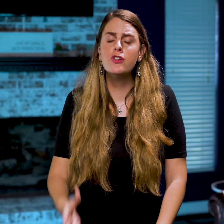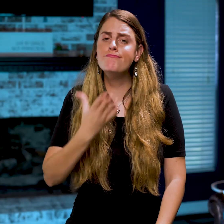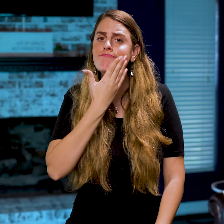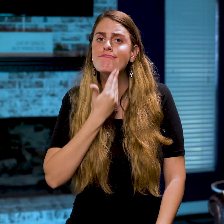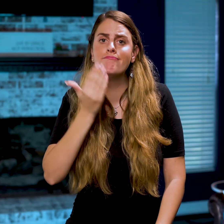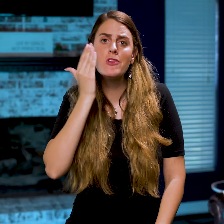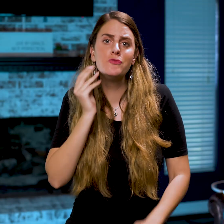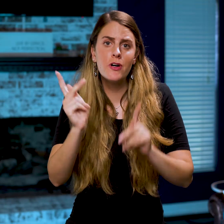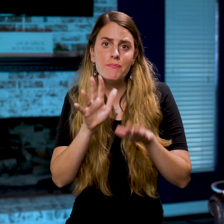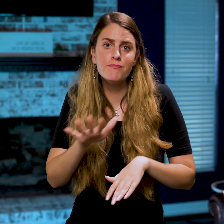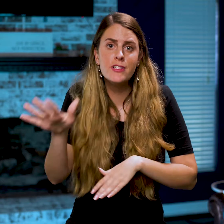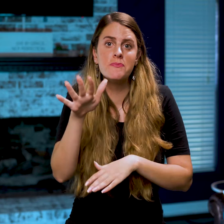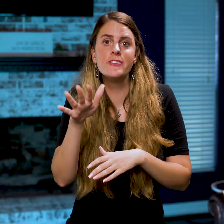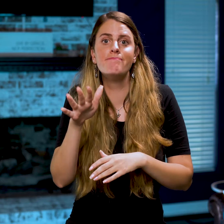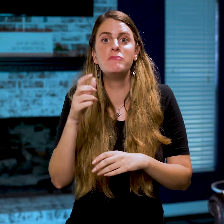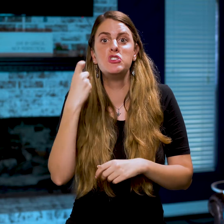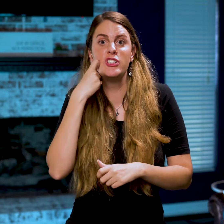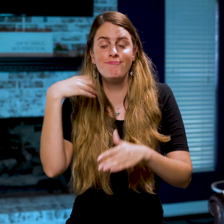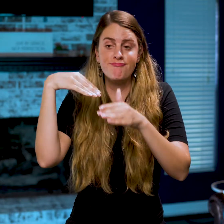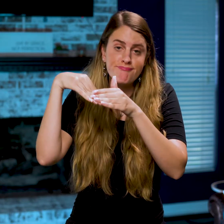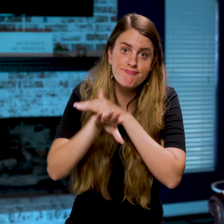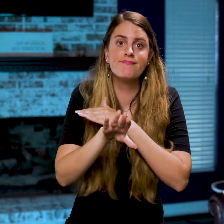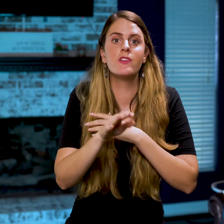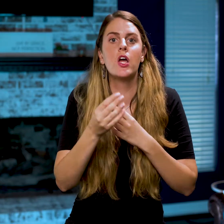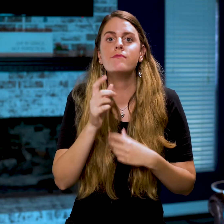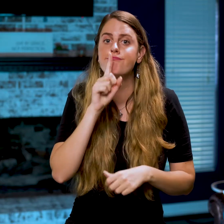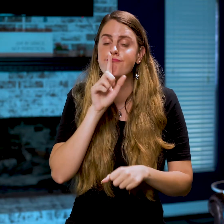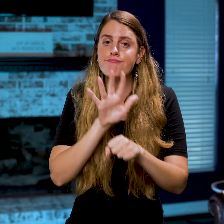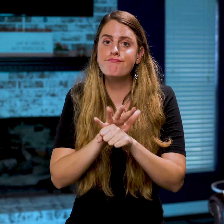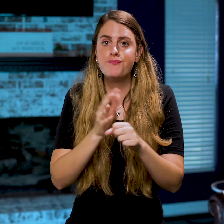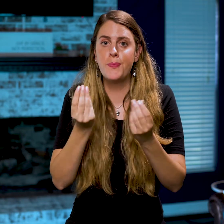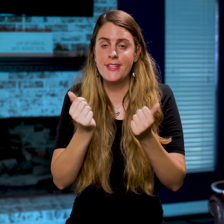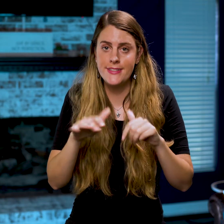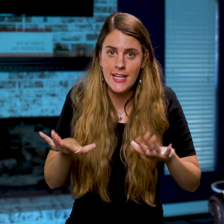The Israelites just set foot in the Promised Land